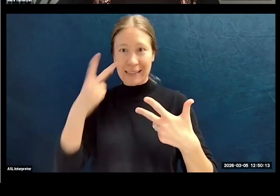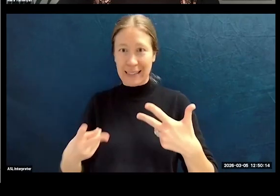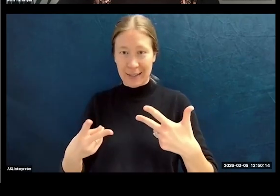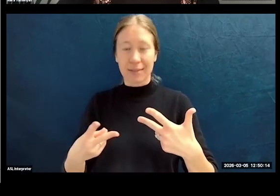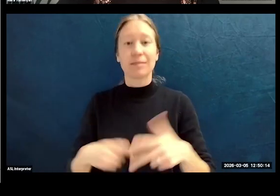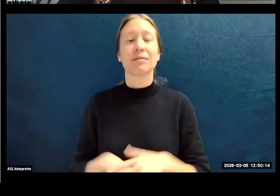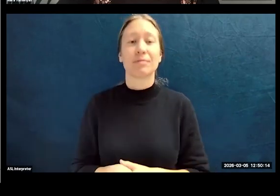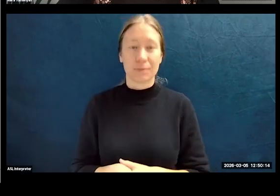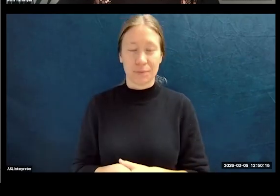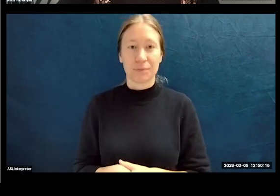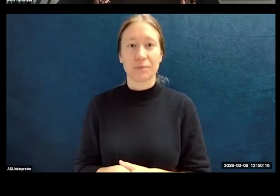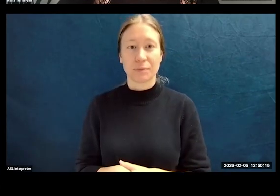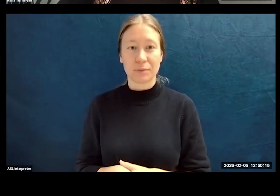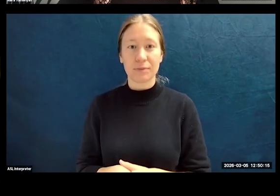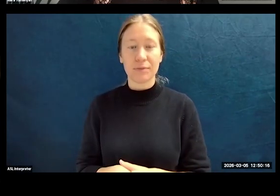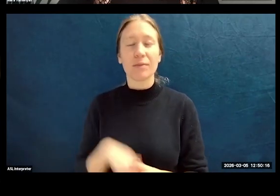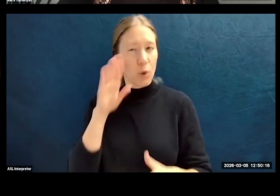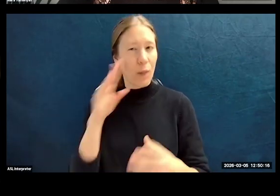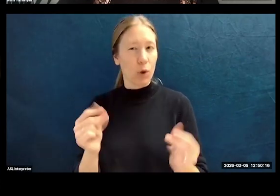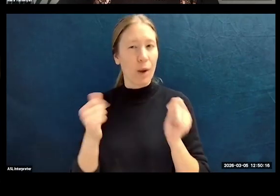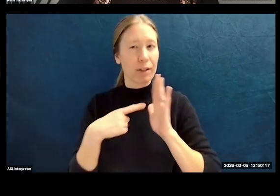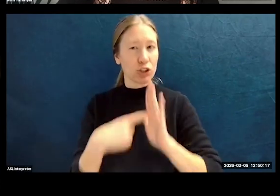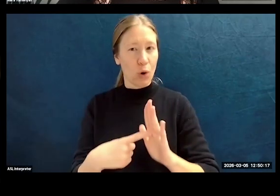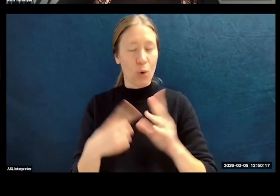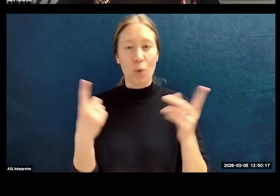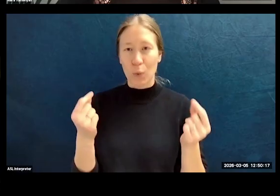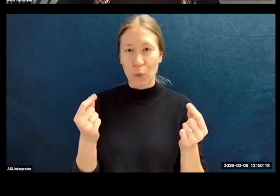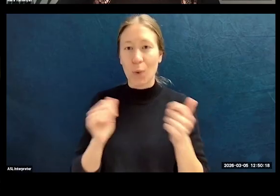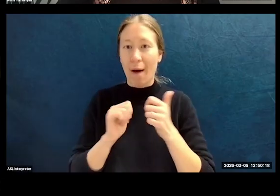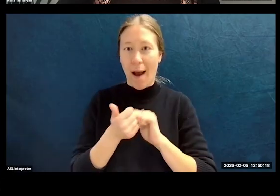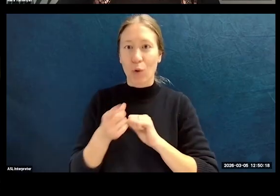then I'm going to quickly demonstrate how you can do those.